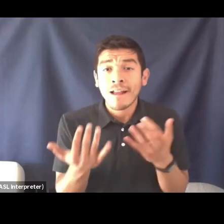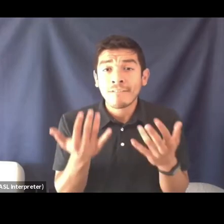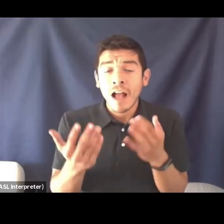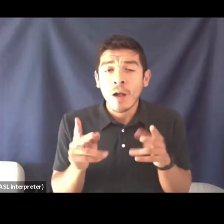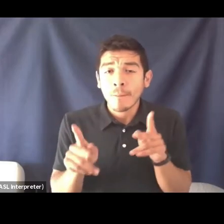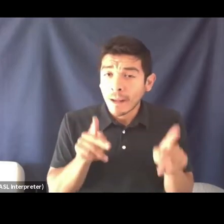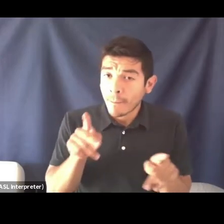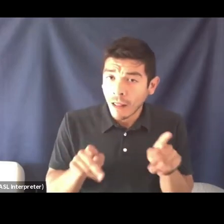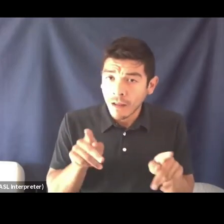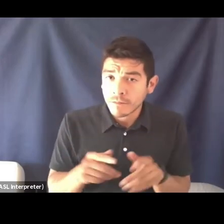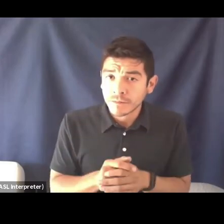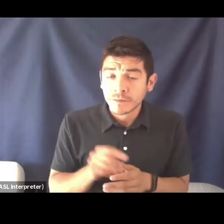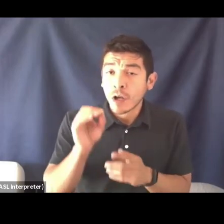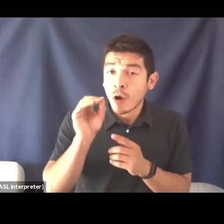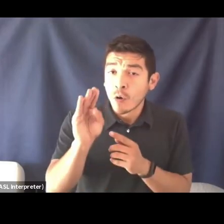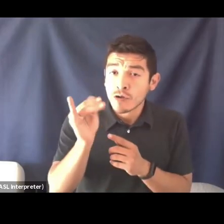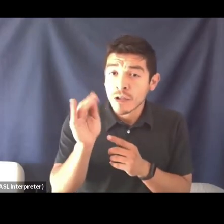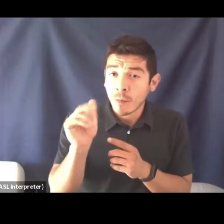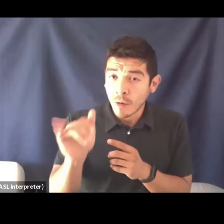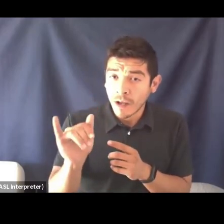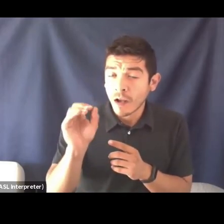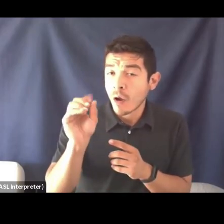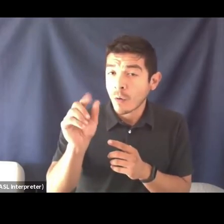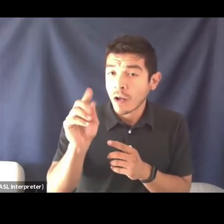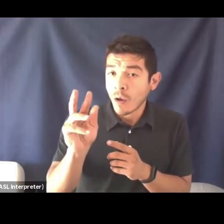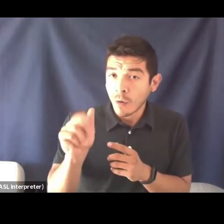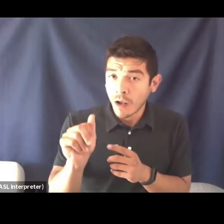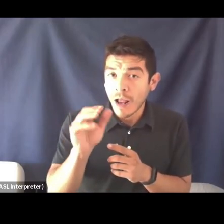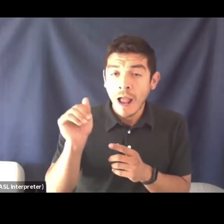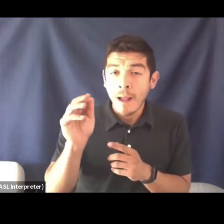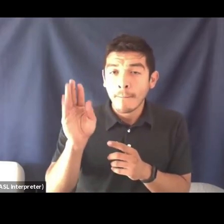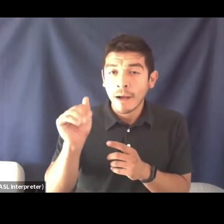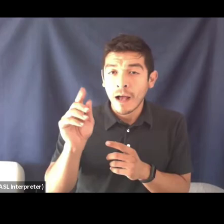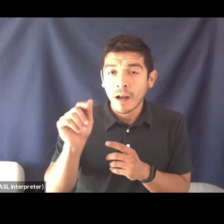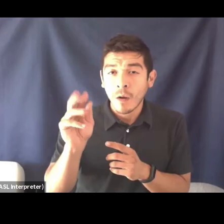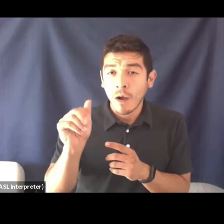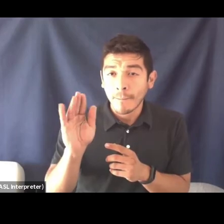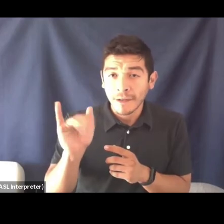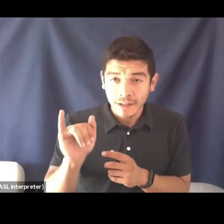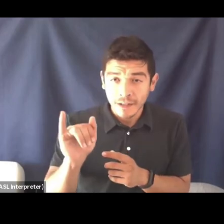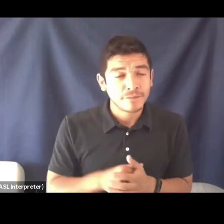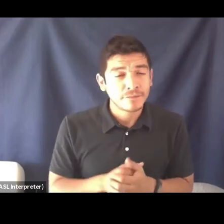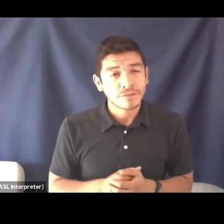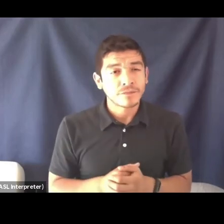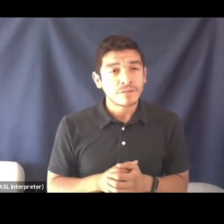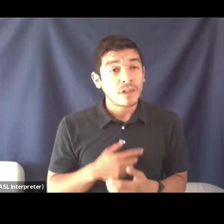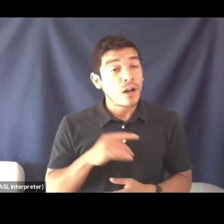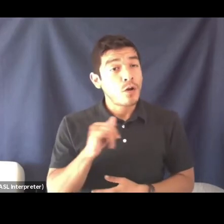The Ojibwe, the Odaawaa and the Bodewadmi. I would also like to thank